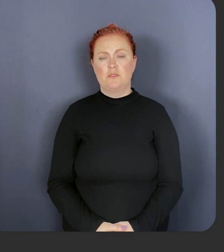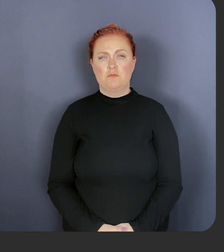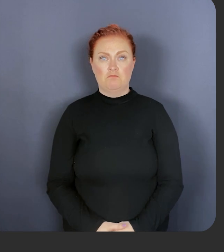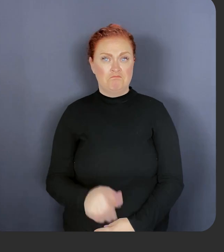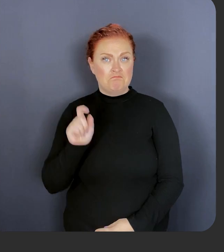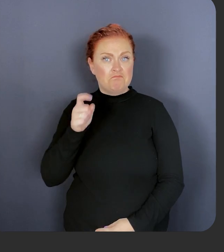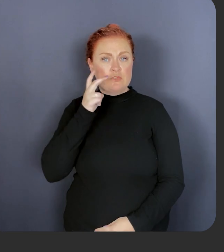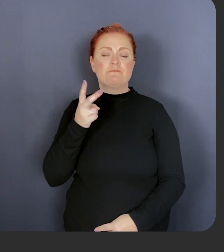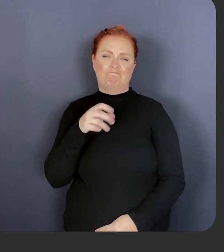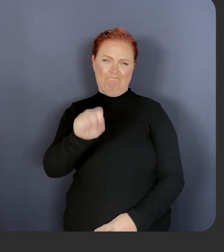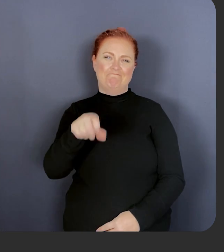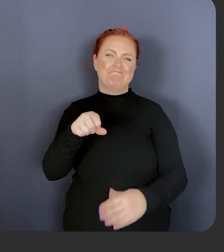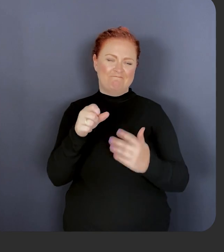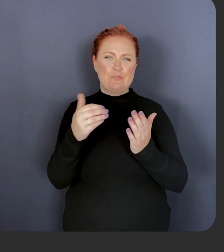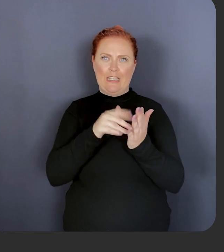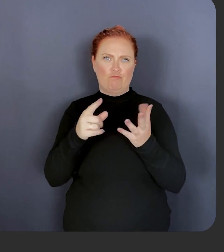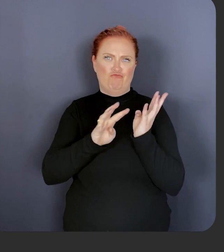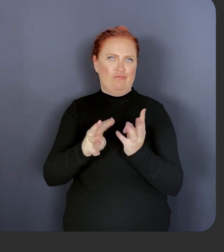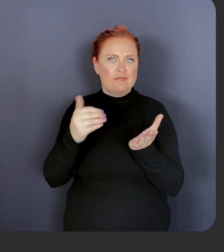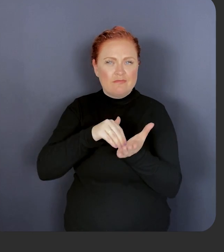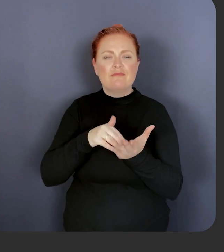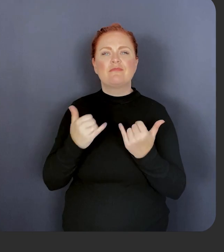we should see that, yeah. So that reloaded, and we now have